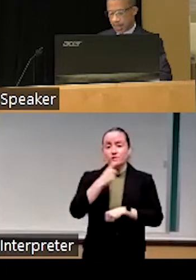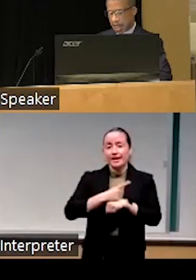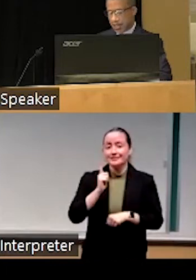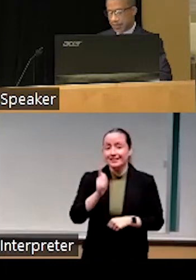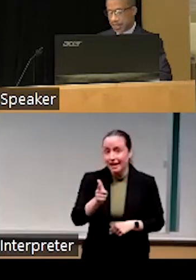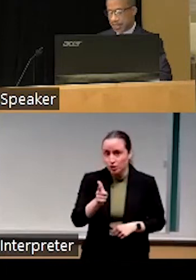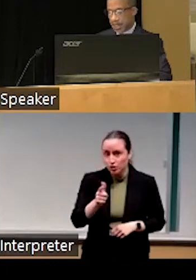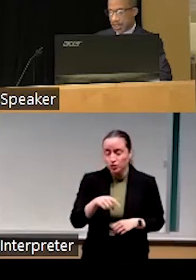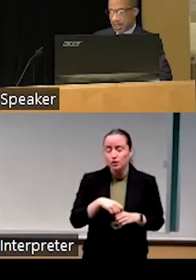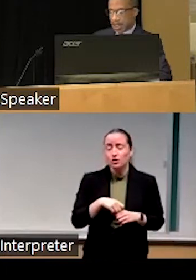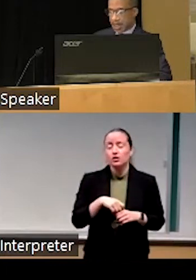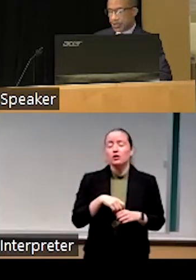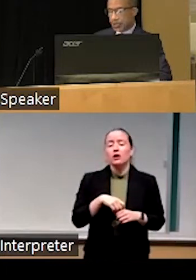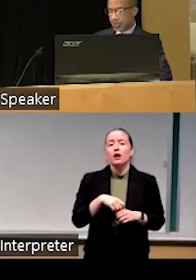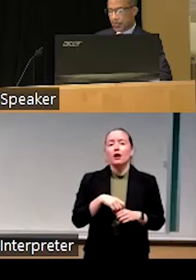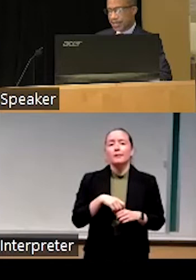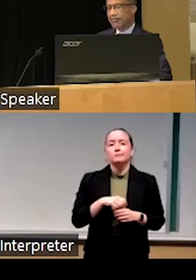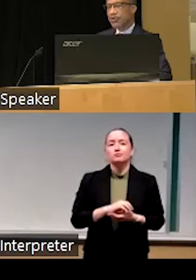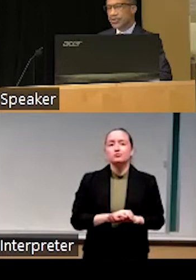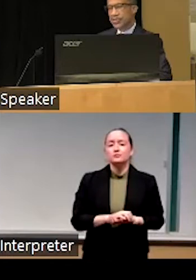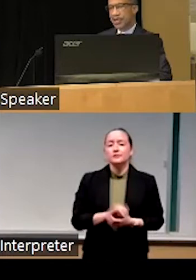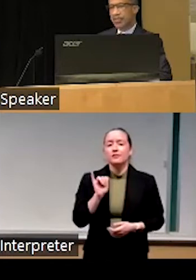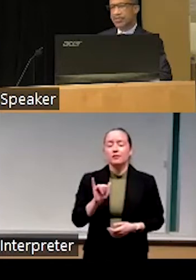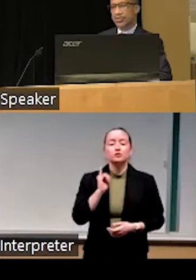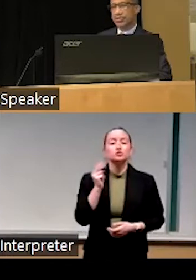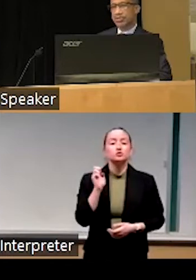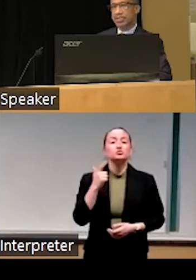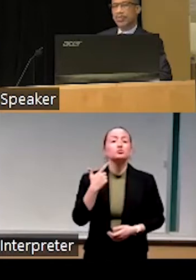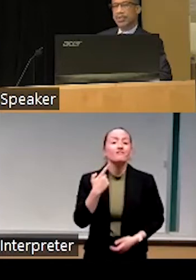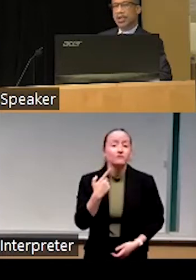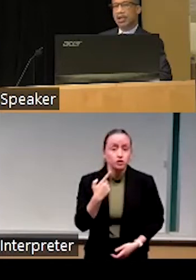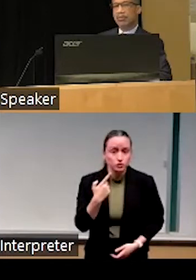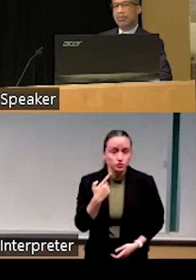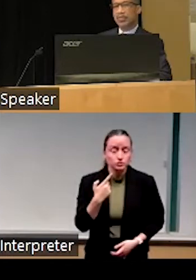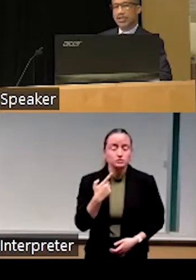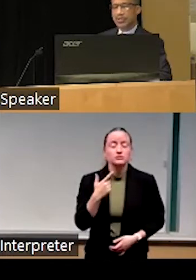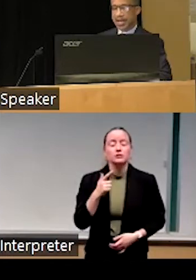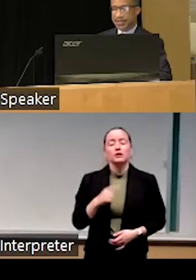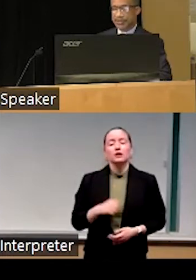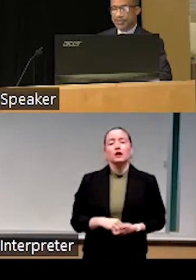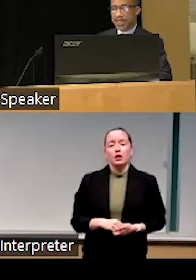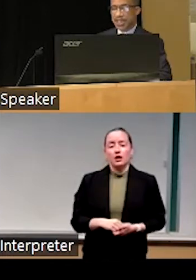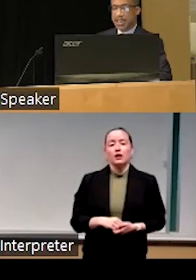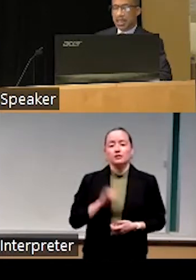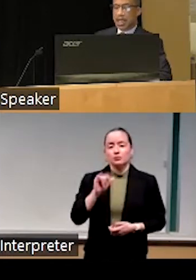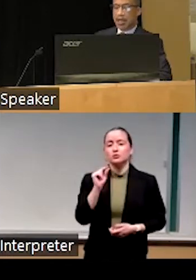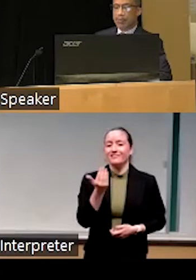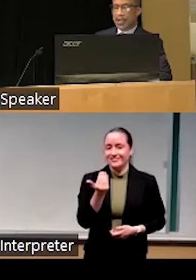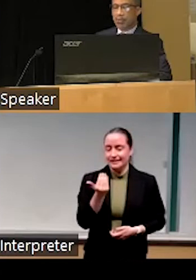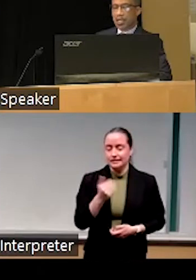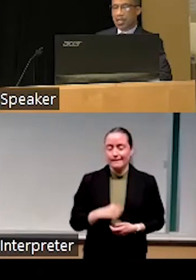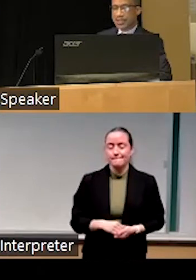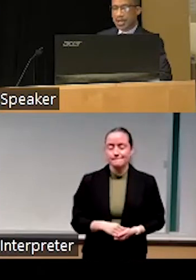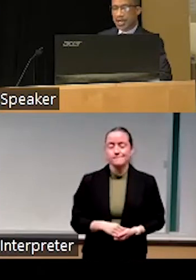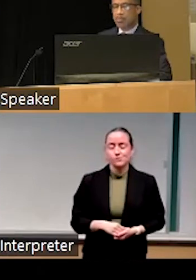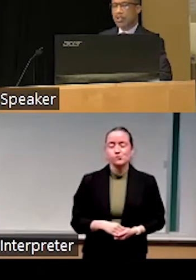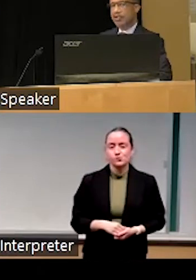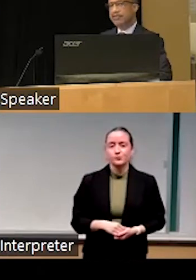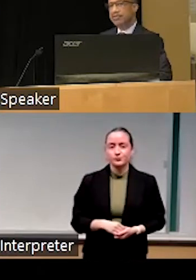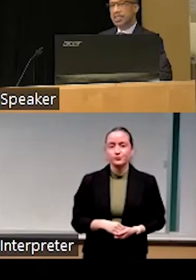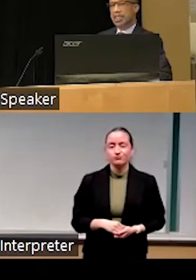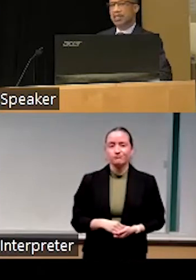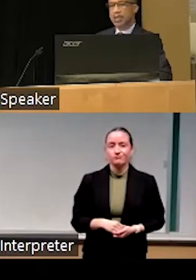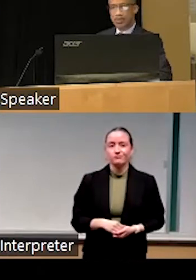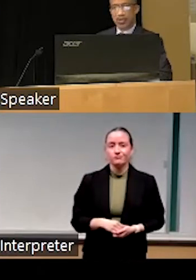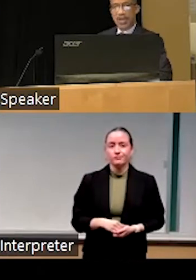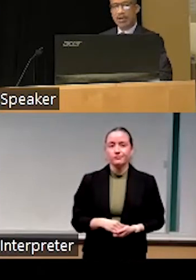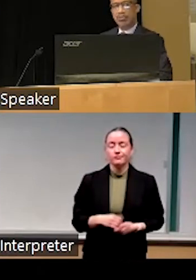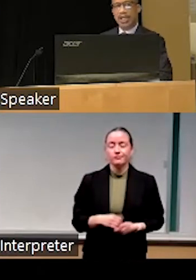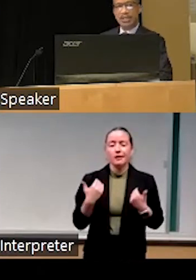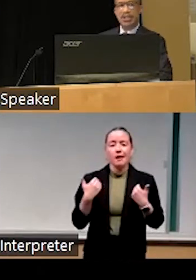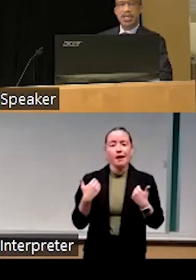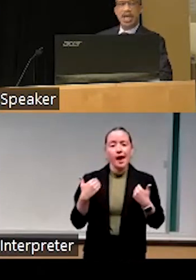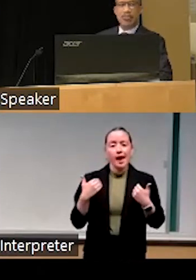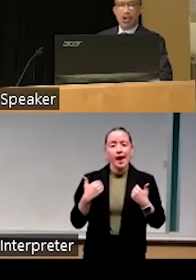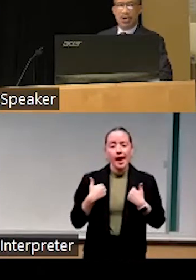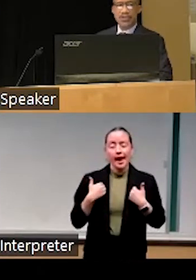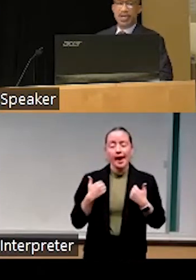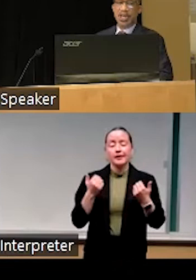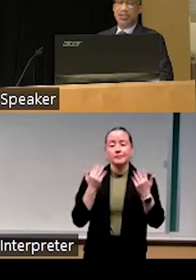um on the uh 21st of June um and 2015 there was a number of uh people that went and marched on